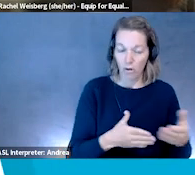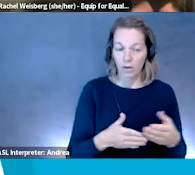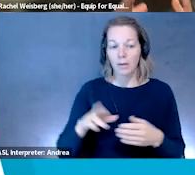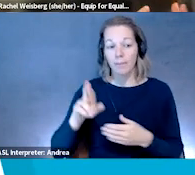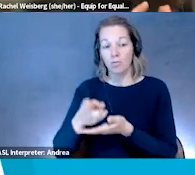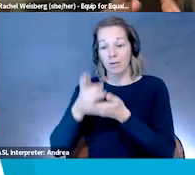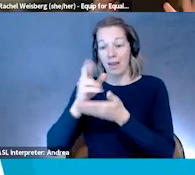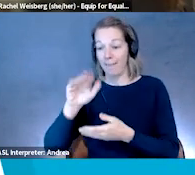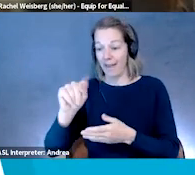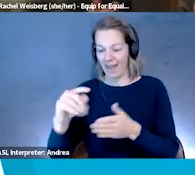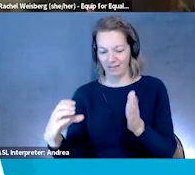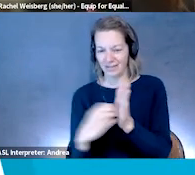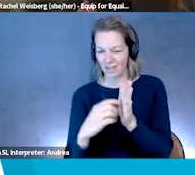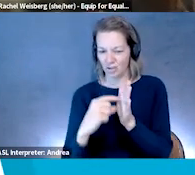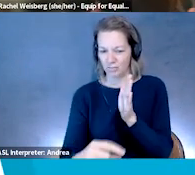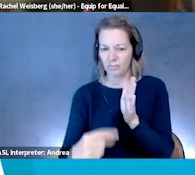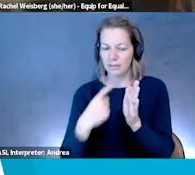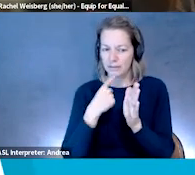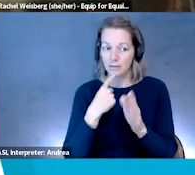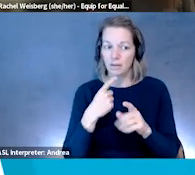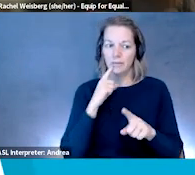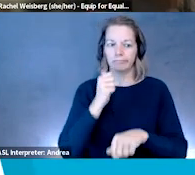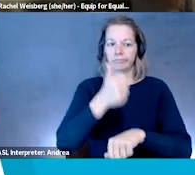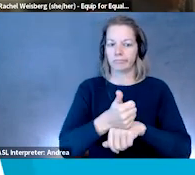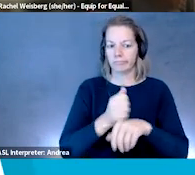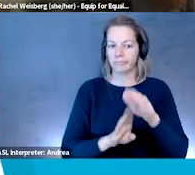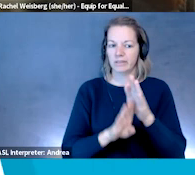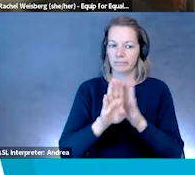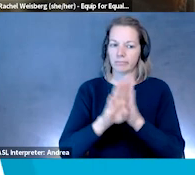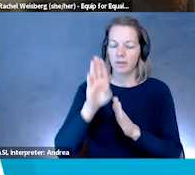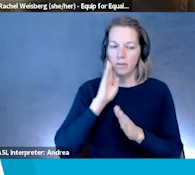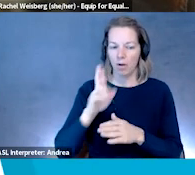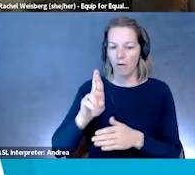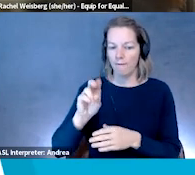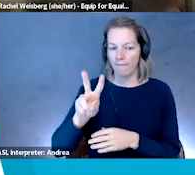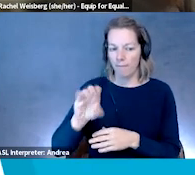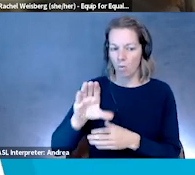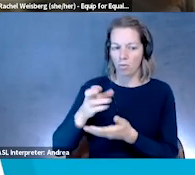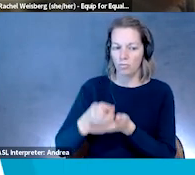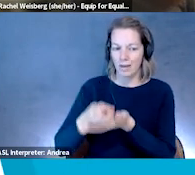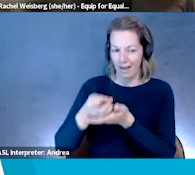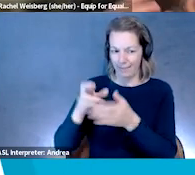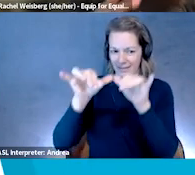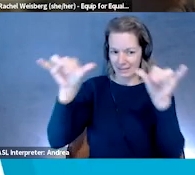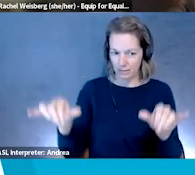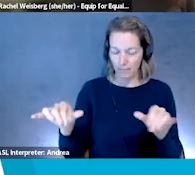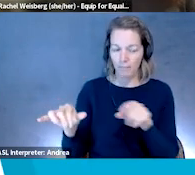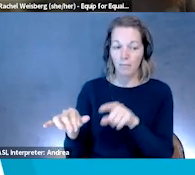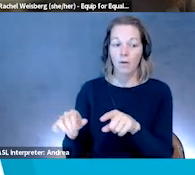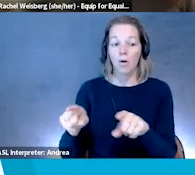BECAUSE WE KNOW ABOUT SECTION 504, THE ANTI DISCRIMINATION PARTS. THE REHAB ACT DOES MORE THAN